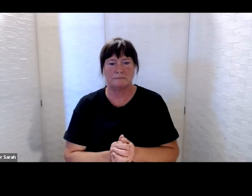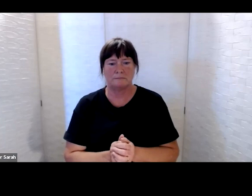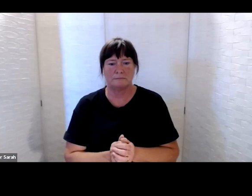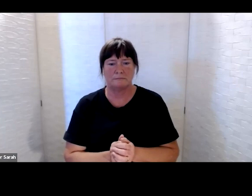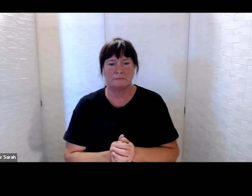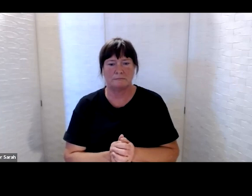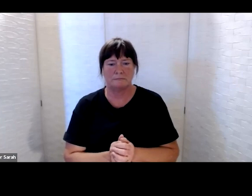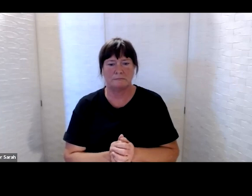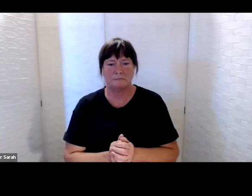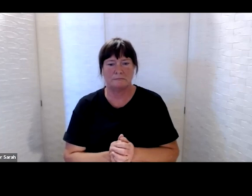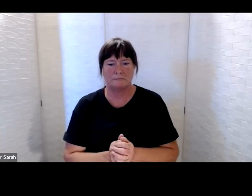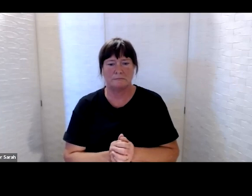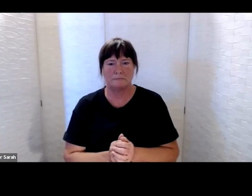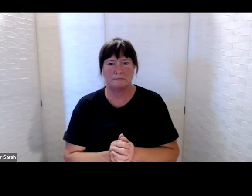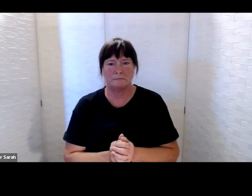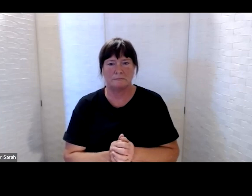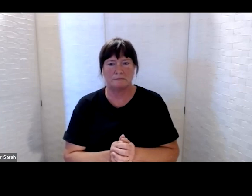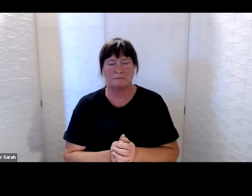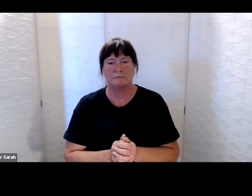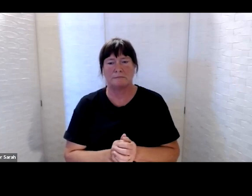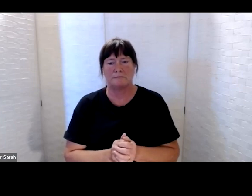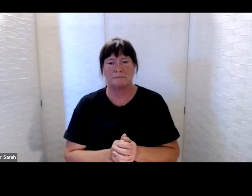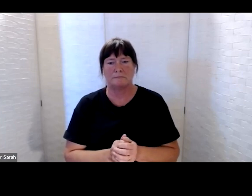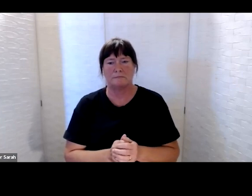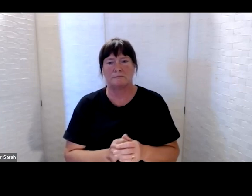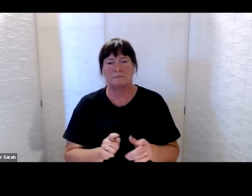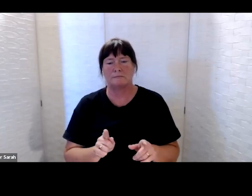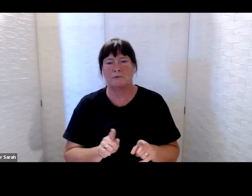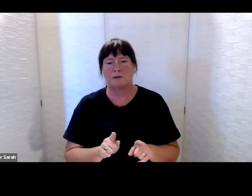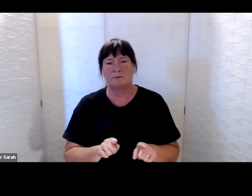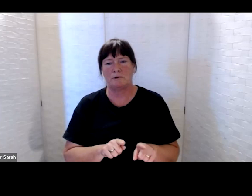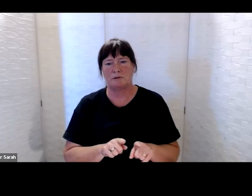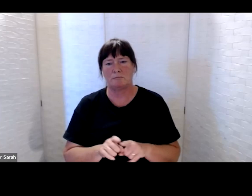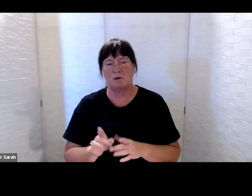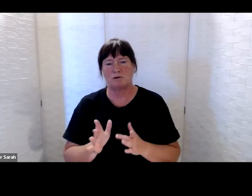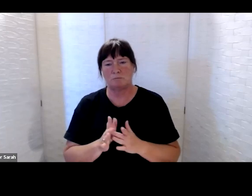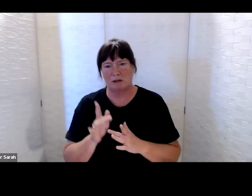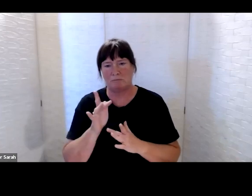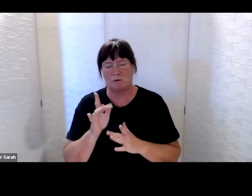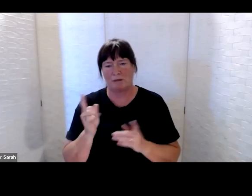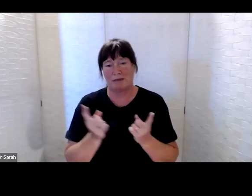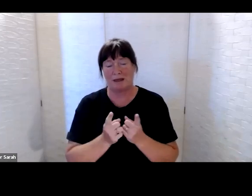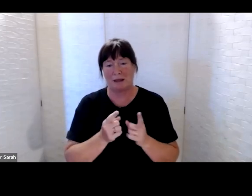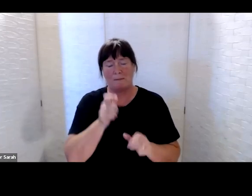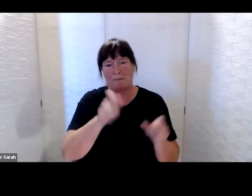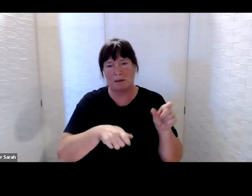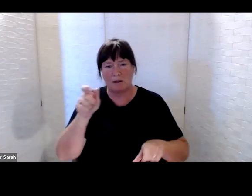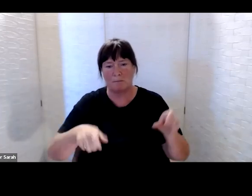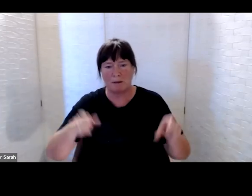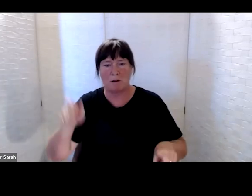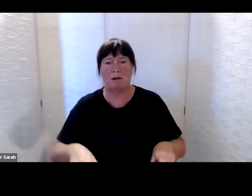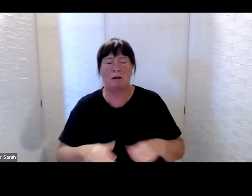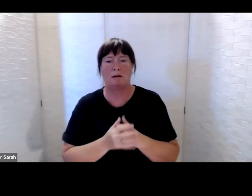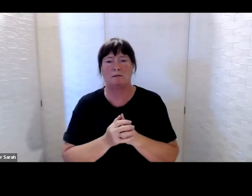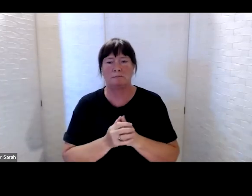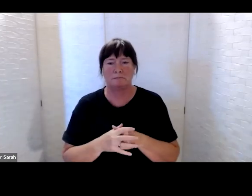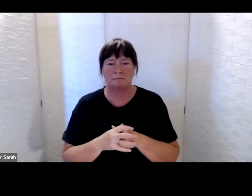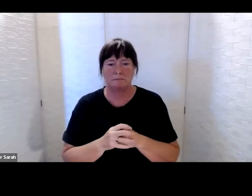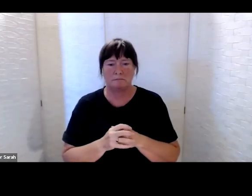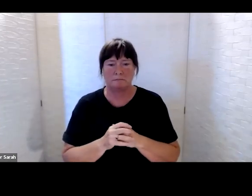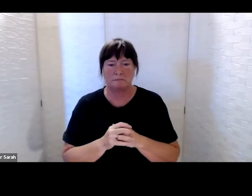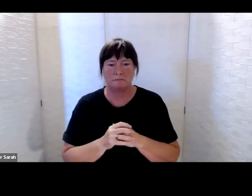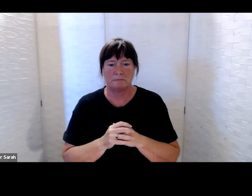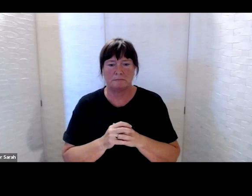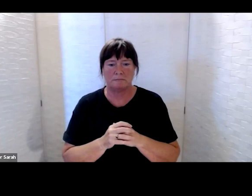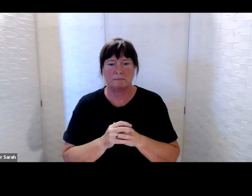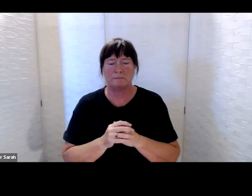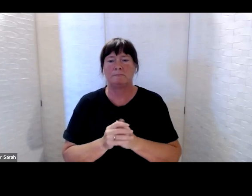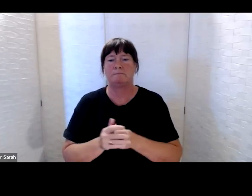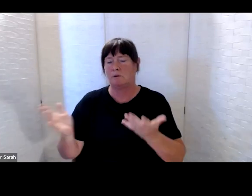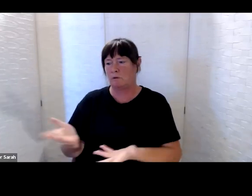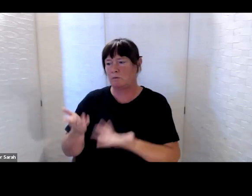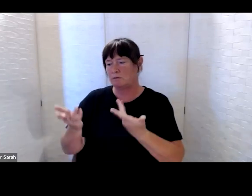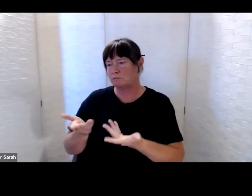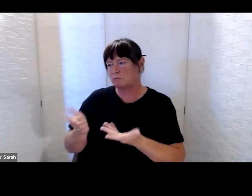He tangata, he tangata, he tangata. He karakia timatanga o tēnei pō. Whakataka te hau ki te uru. Whakataka te hau ki te tonga.